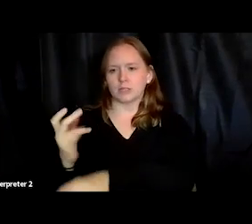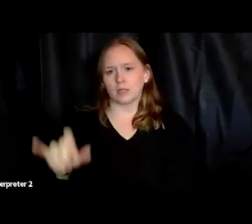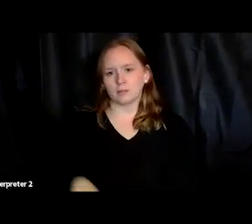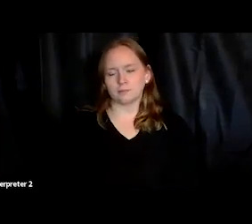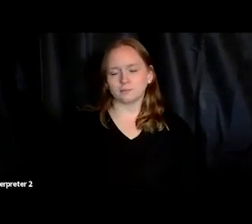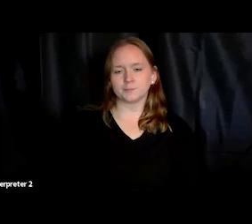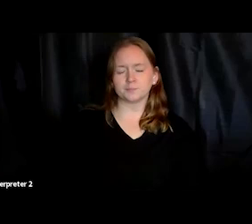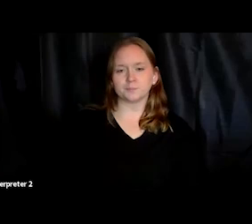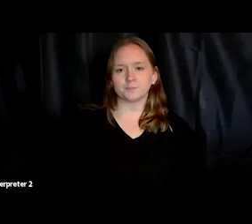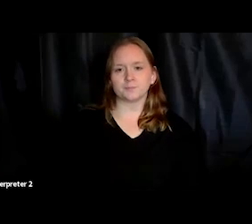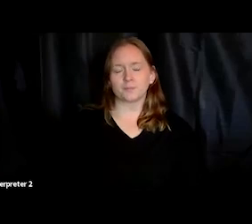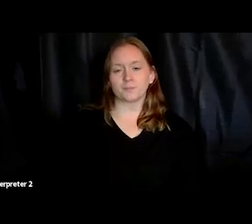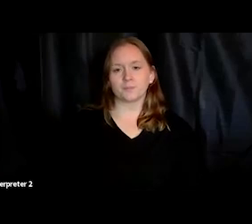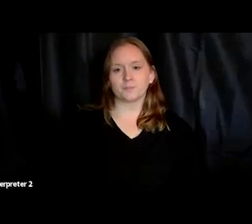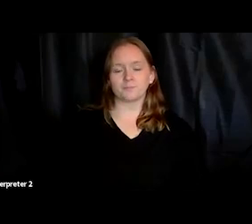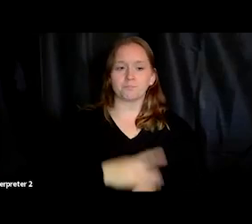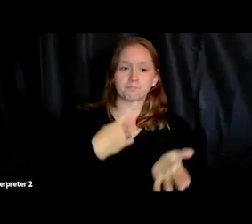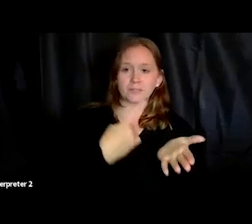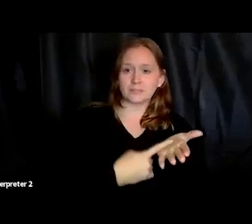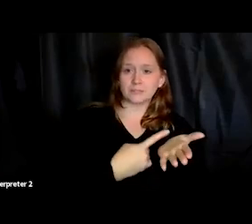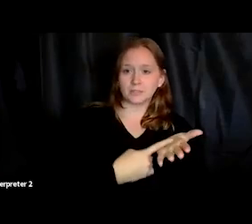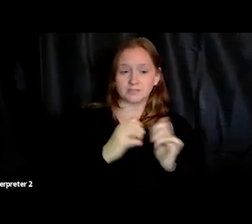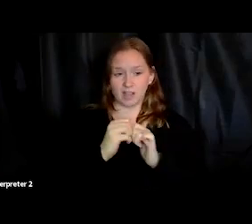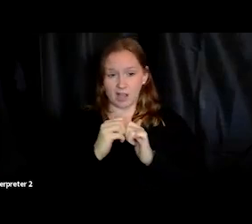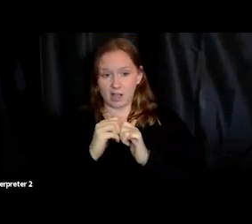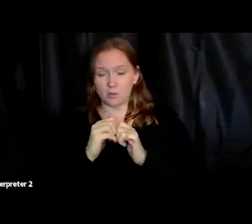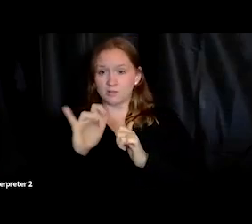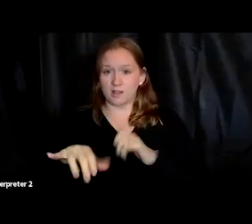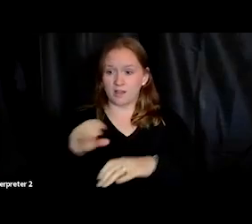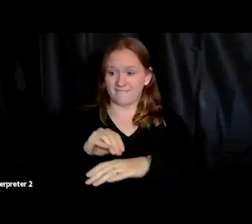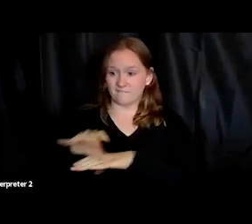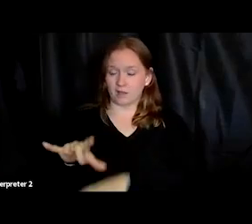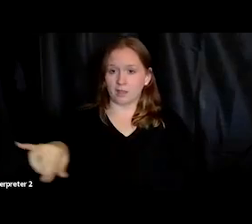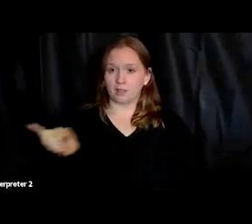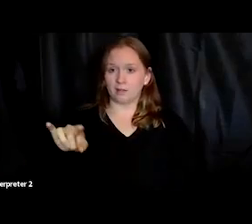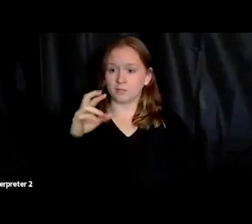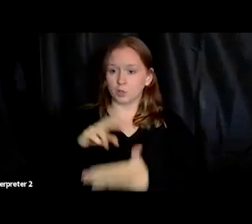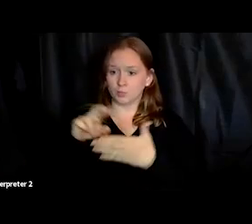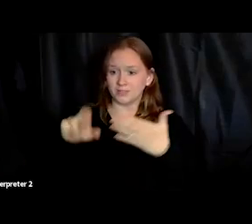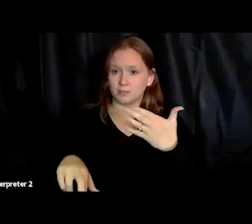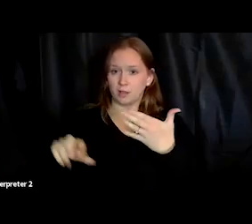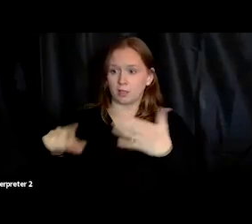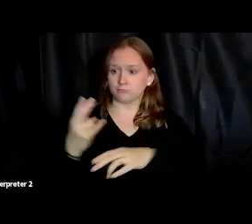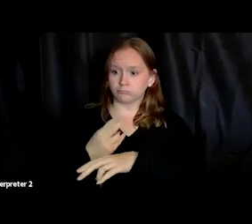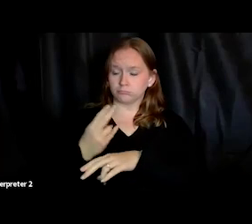Talk about how that affected them. What was the result of them using substances at a young age